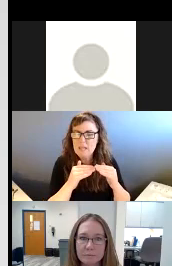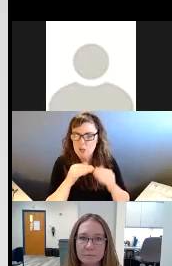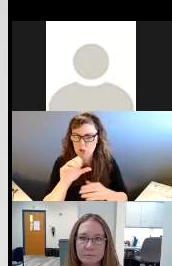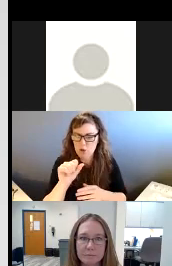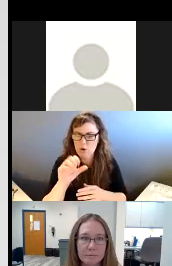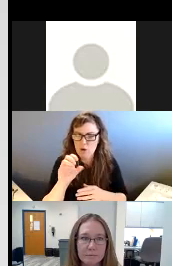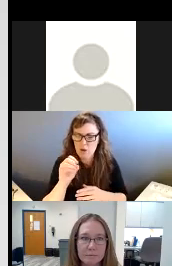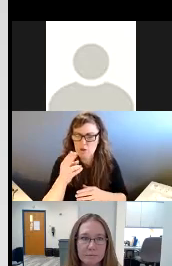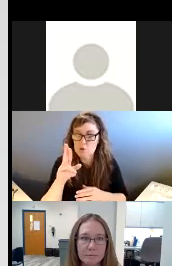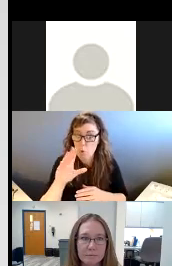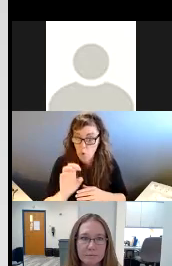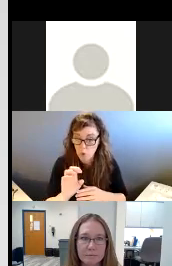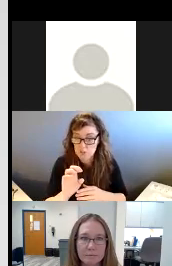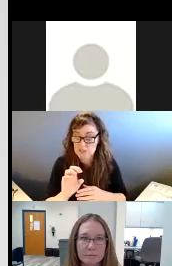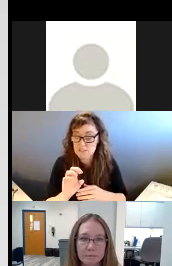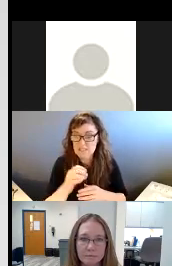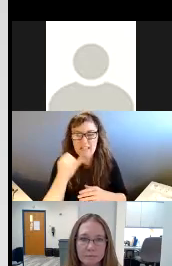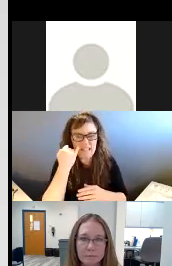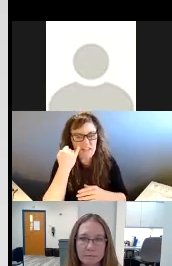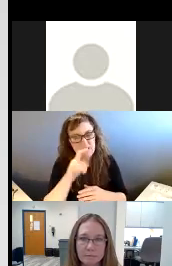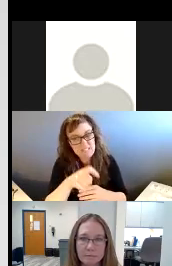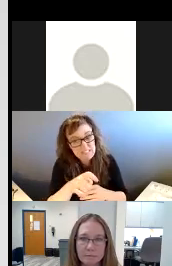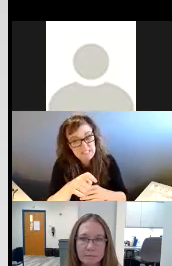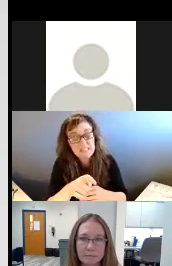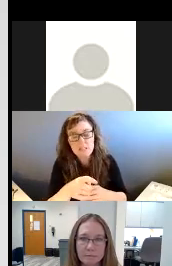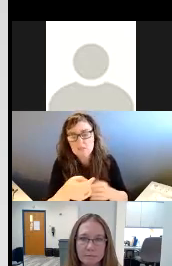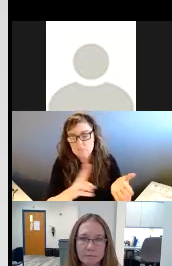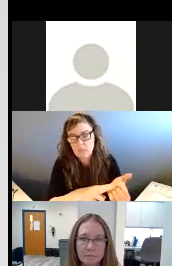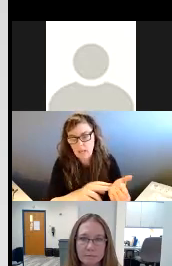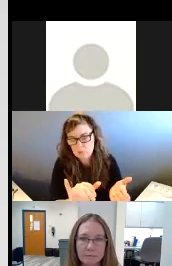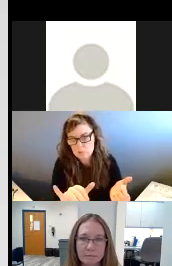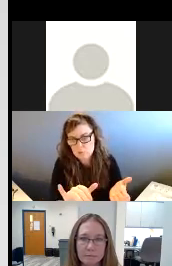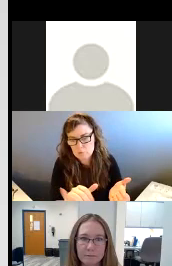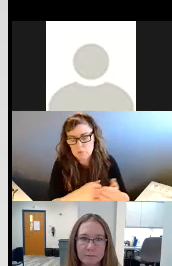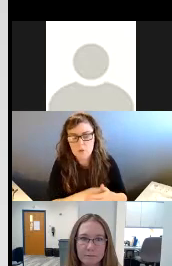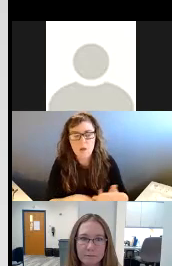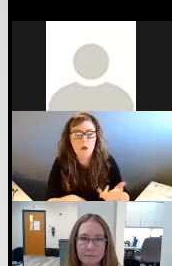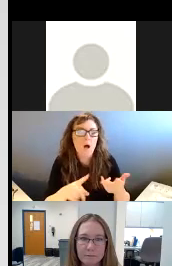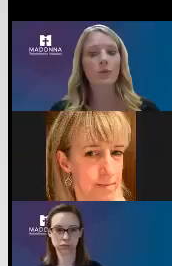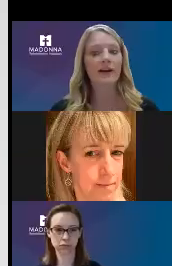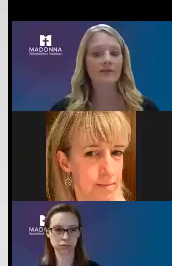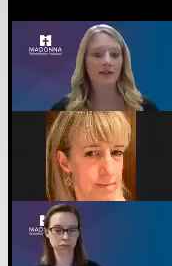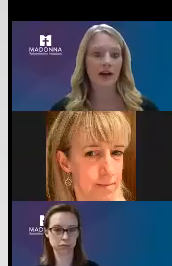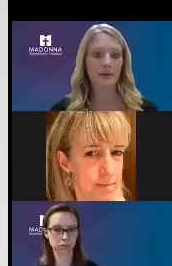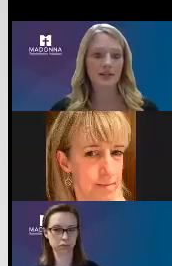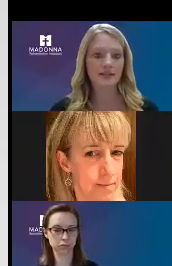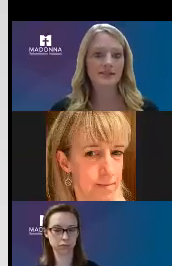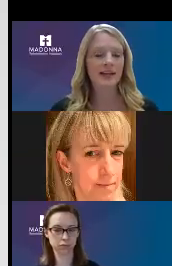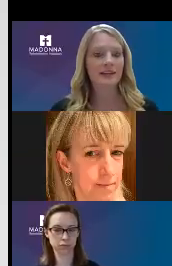AND THEN ADDRESSING ANY SPECIFIC CONSENT DETAILS SO, FOR EXAMPLE, IS THE PATIENT AWARE OF OTHER OPTIONS?